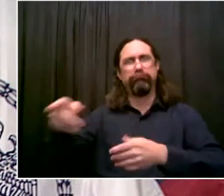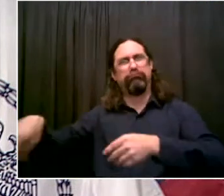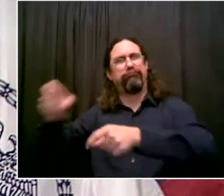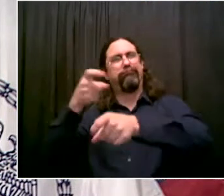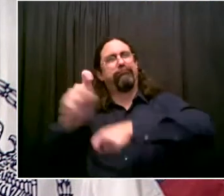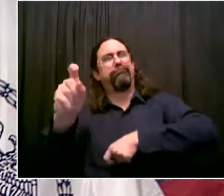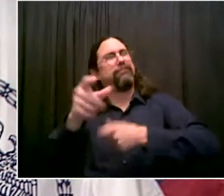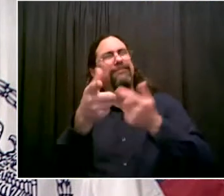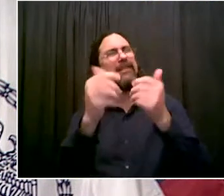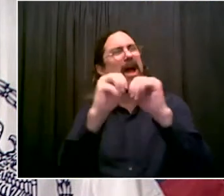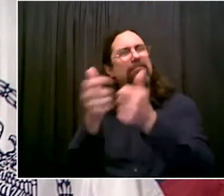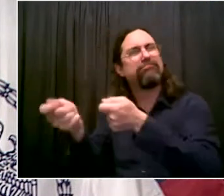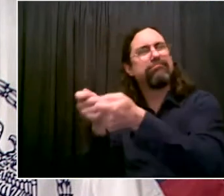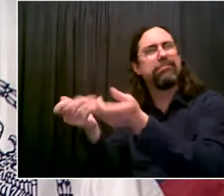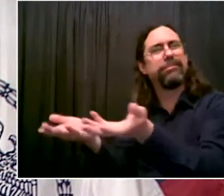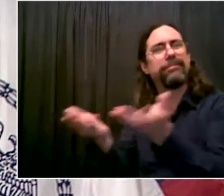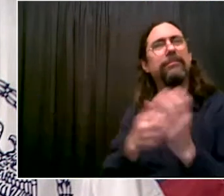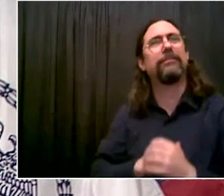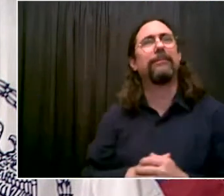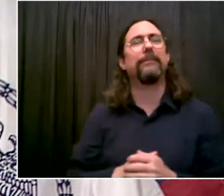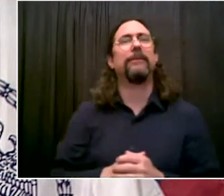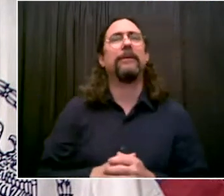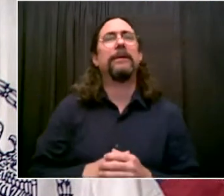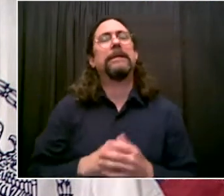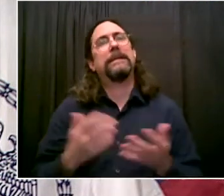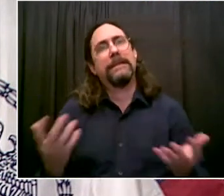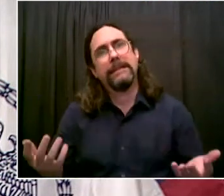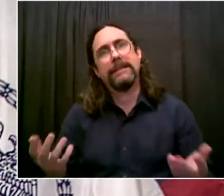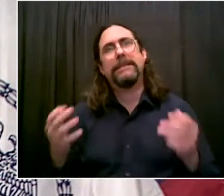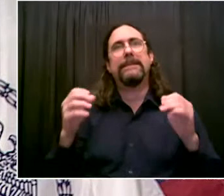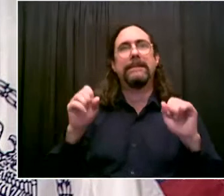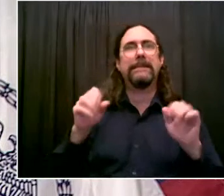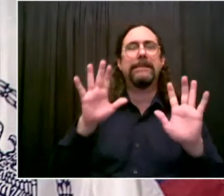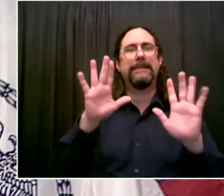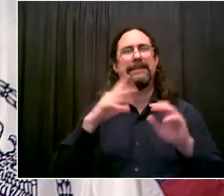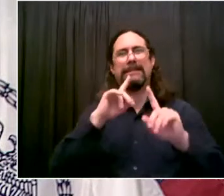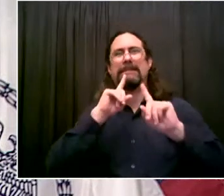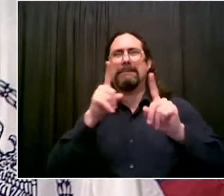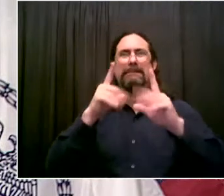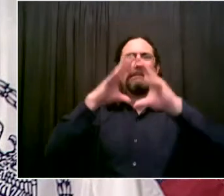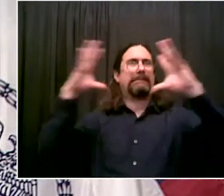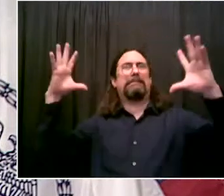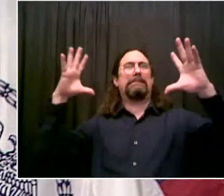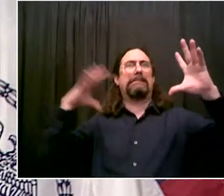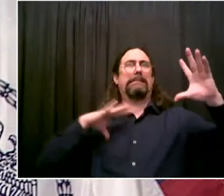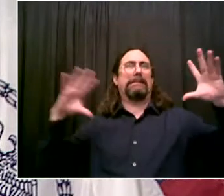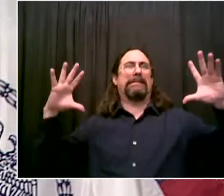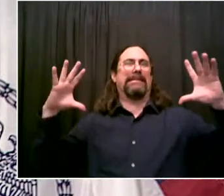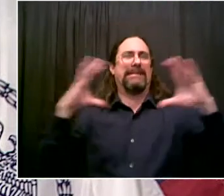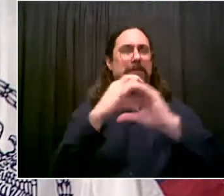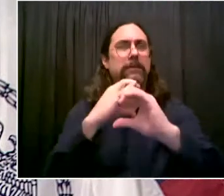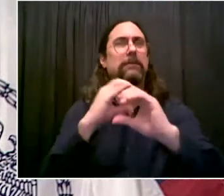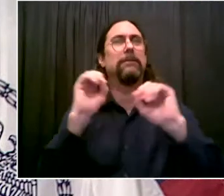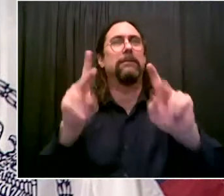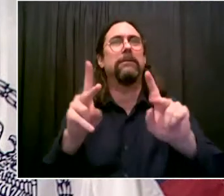VEXING NEW